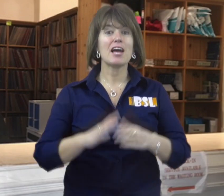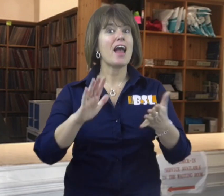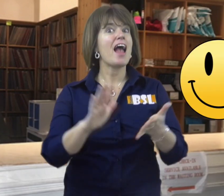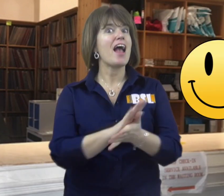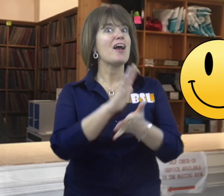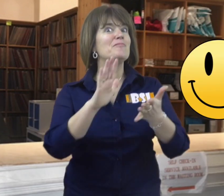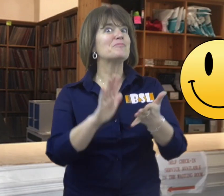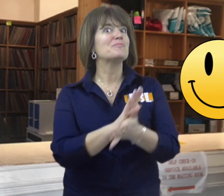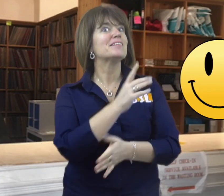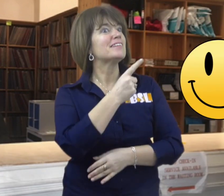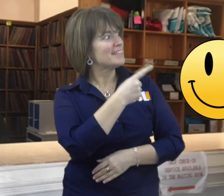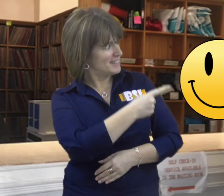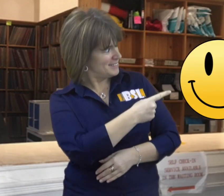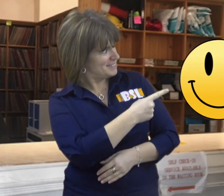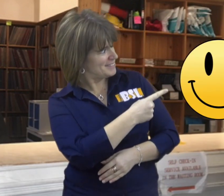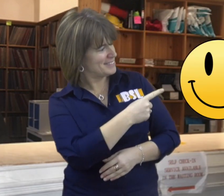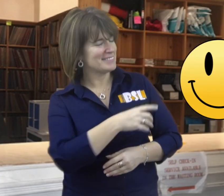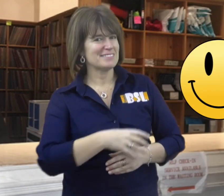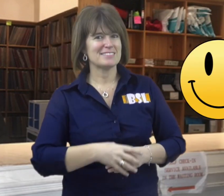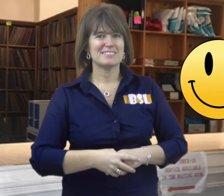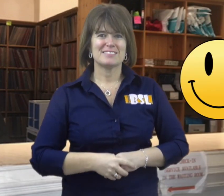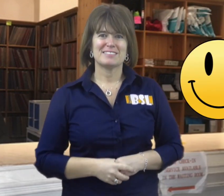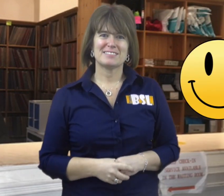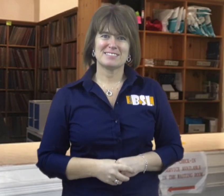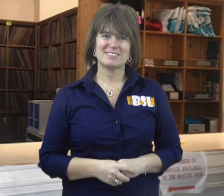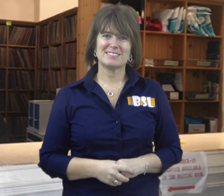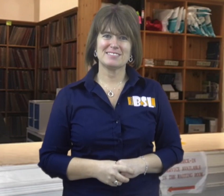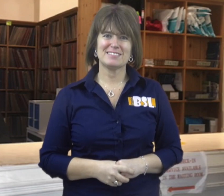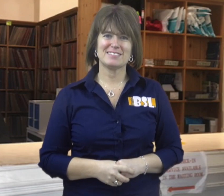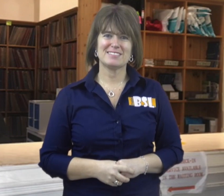Happy (Note matching facial expression)